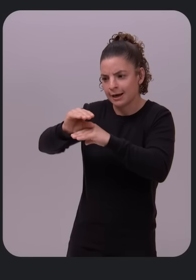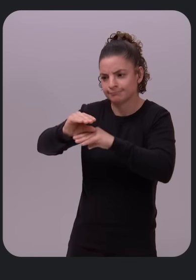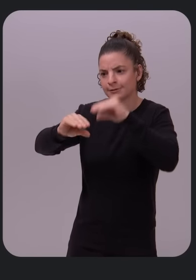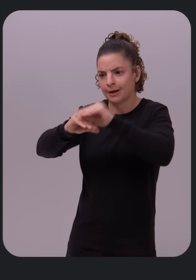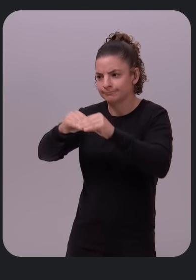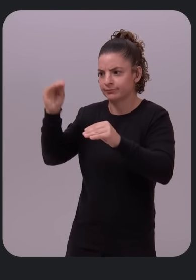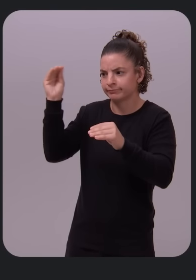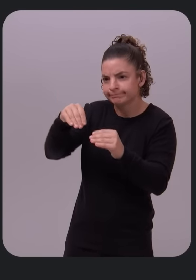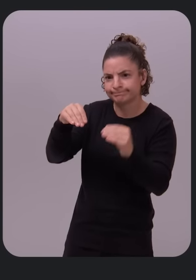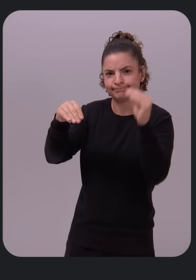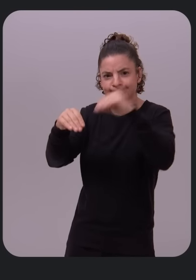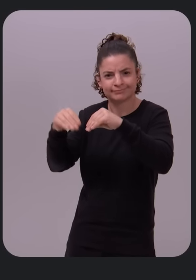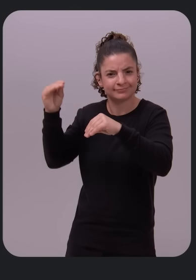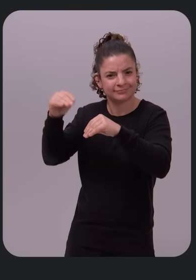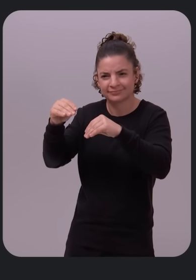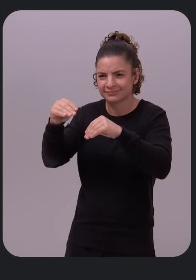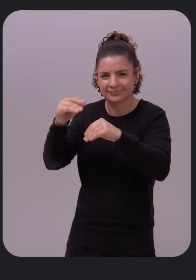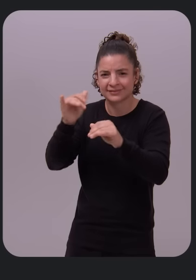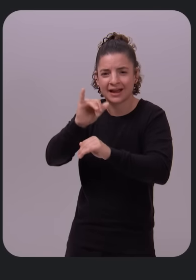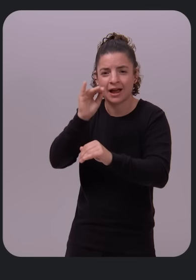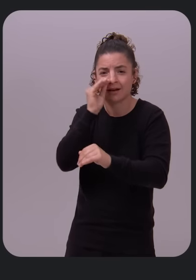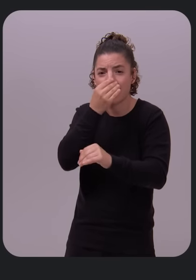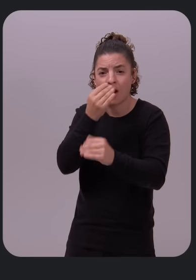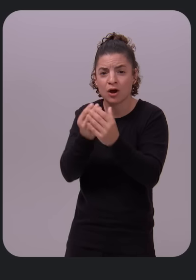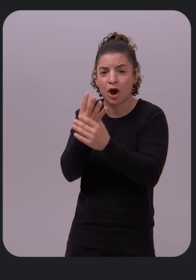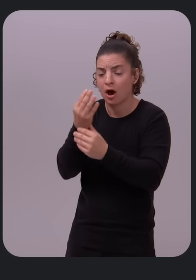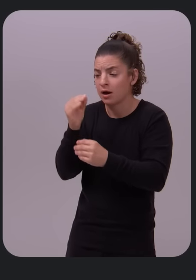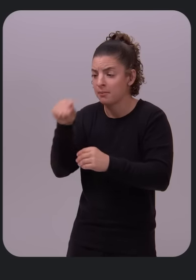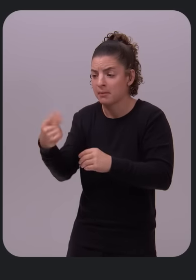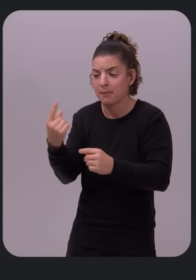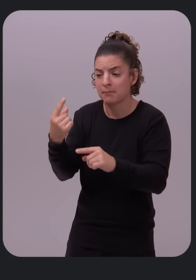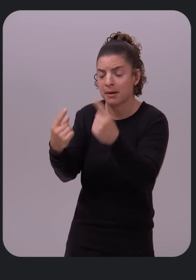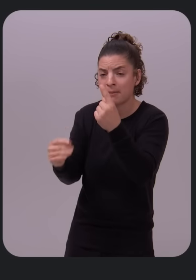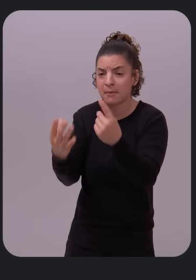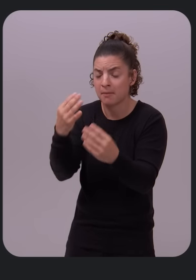It blooms like a spontaneous garden.